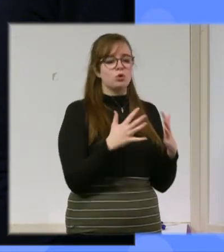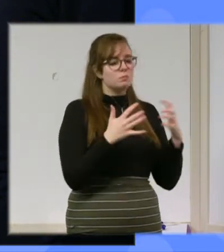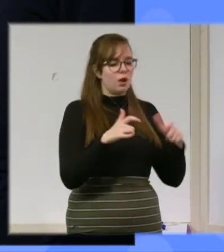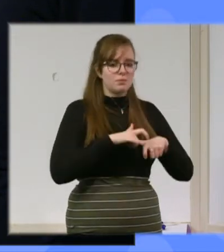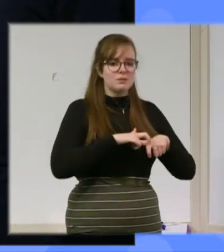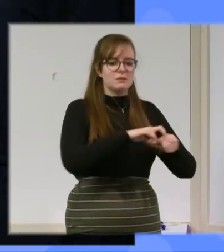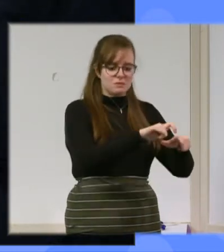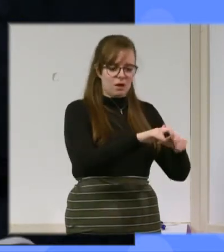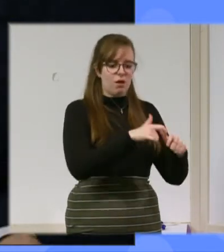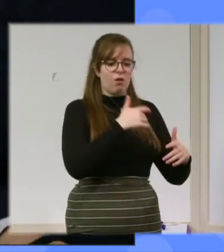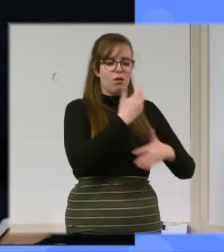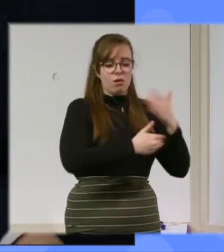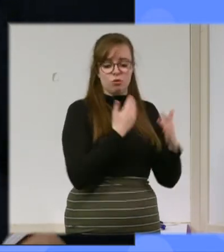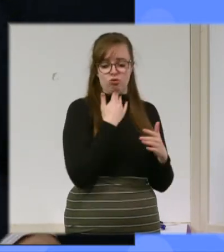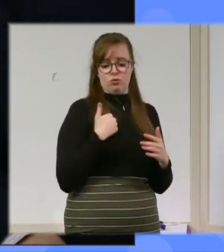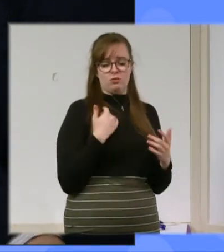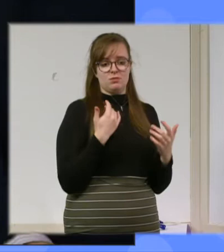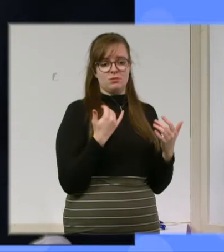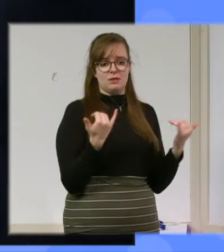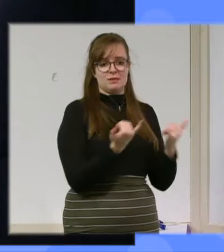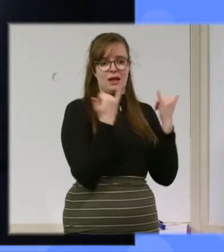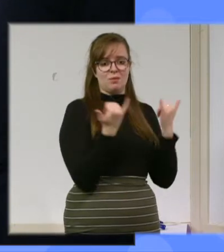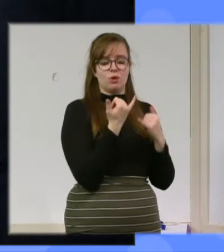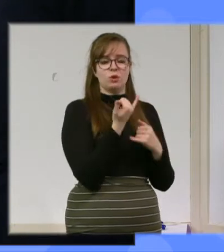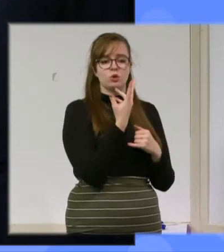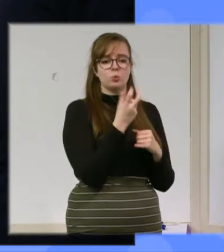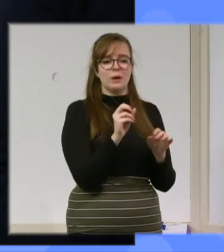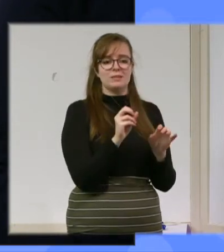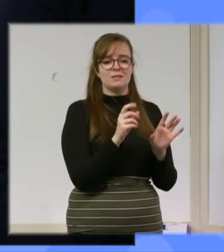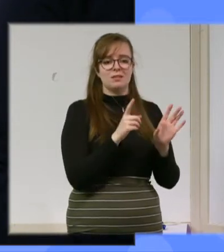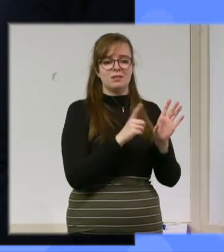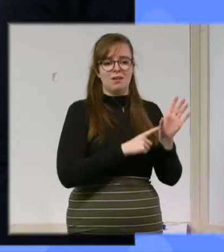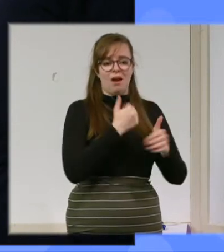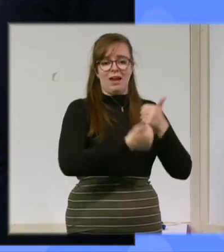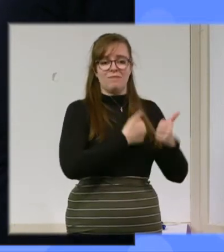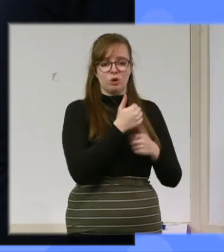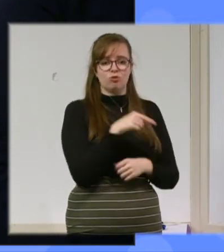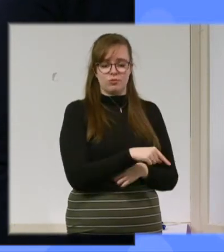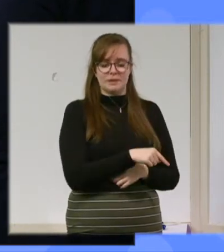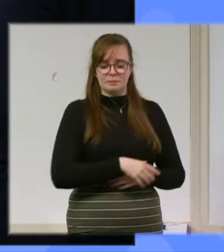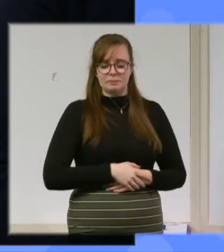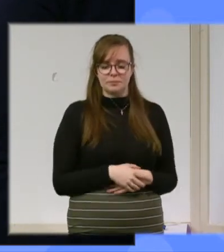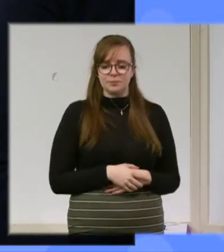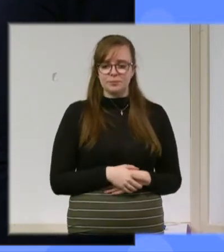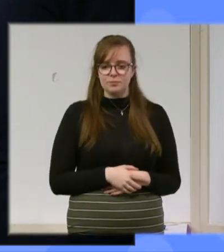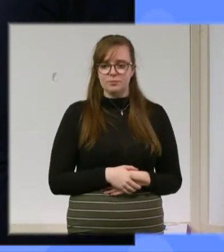infancy it's just celebrated as a 20 20th anniversary and we have a two